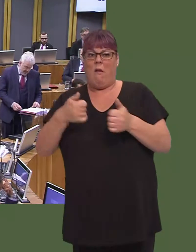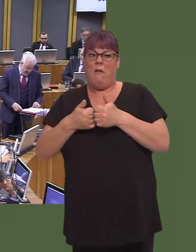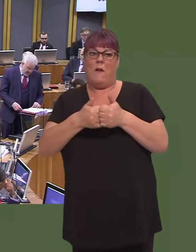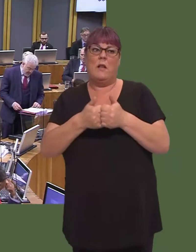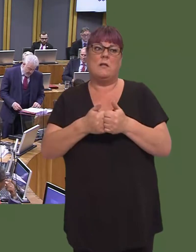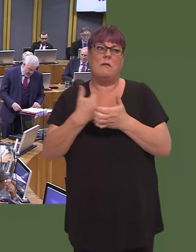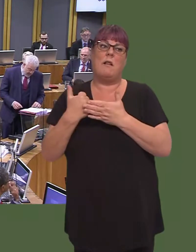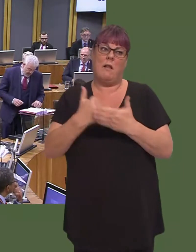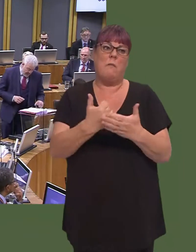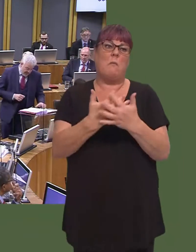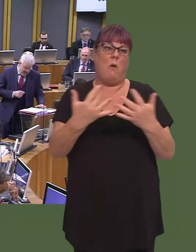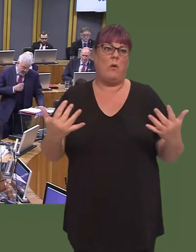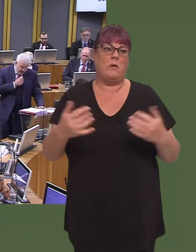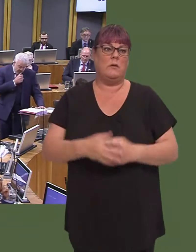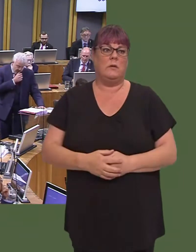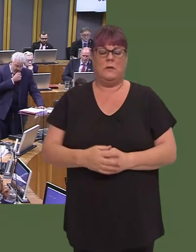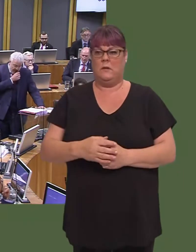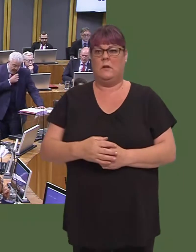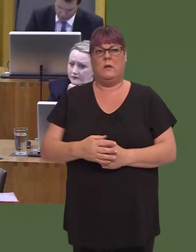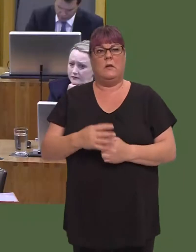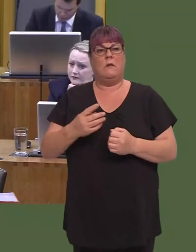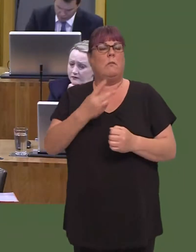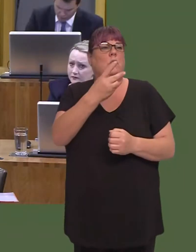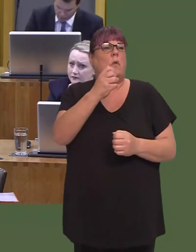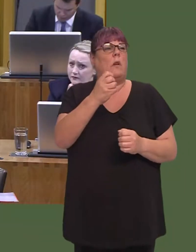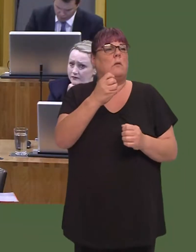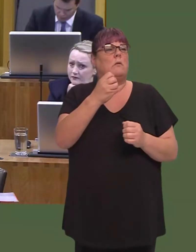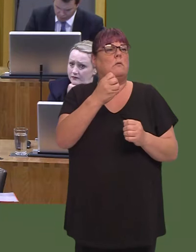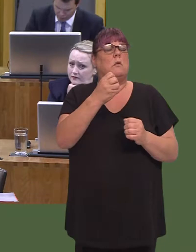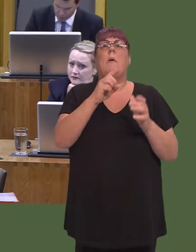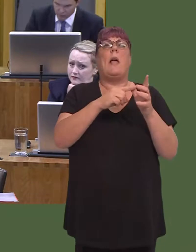That does include serious but not life-threatening callsóaround about almost two thirds of the